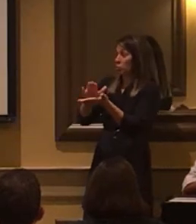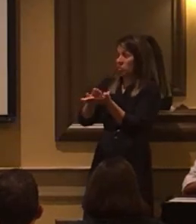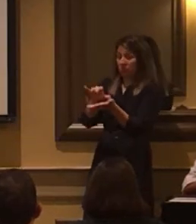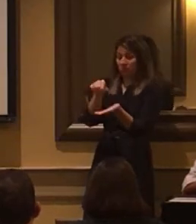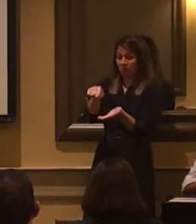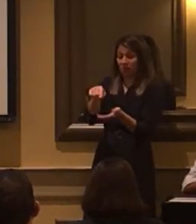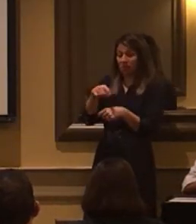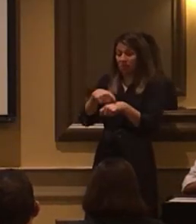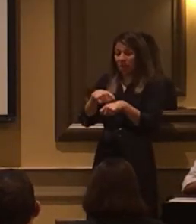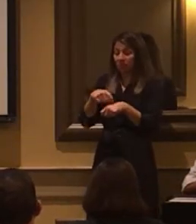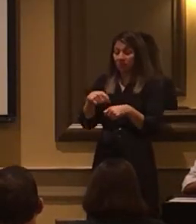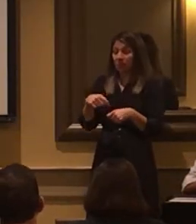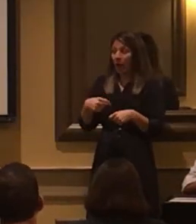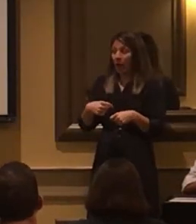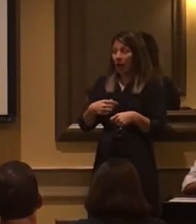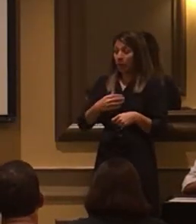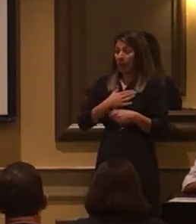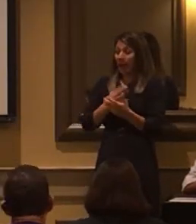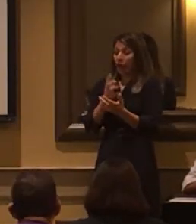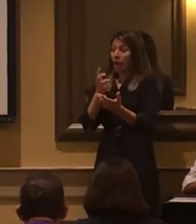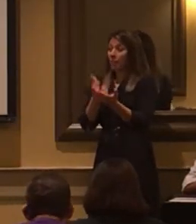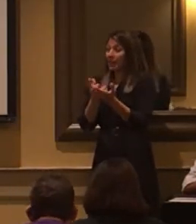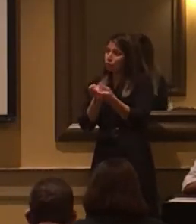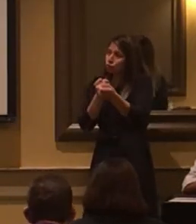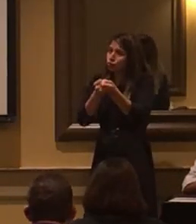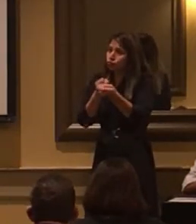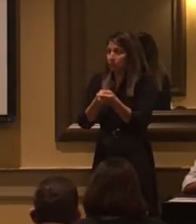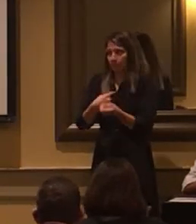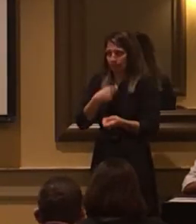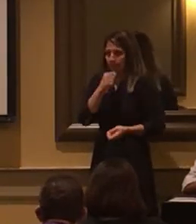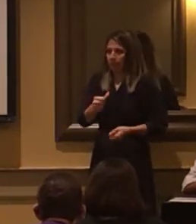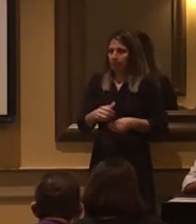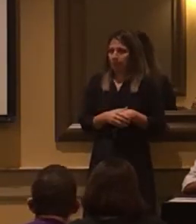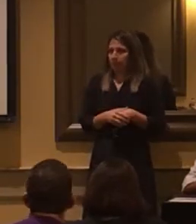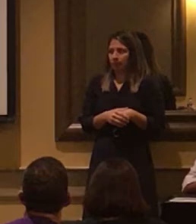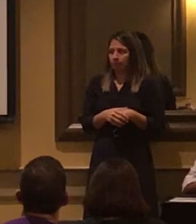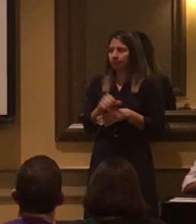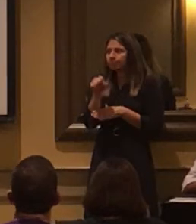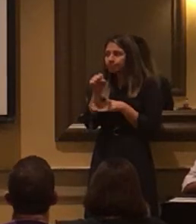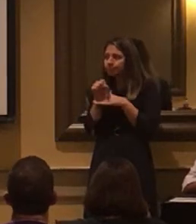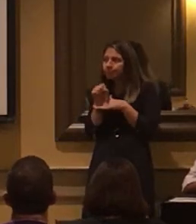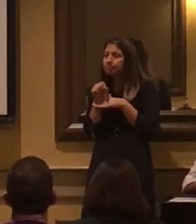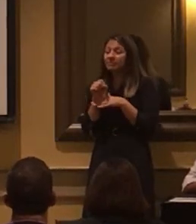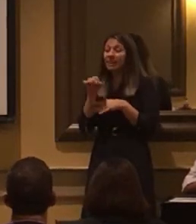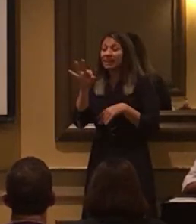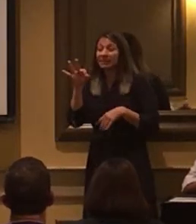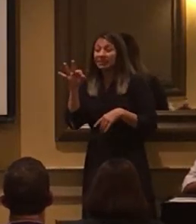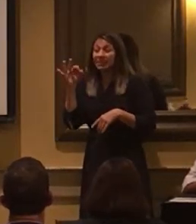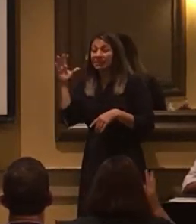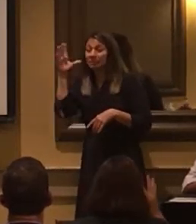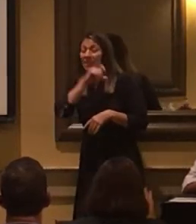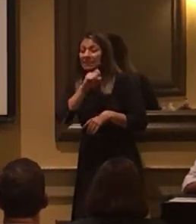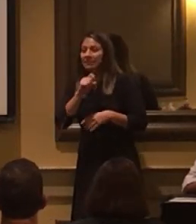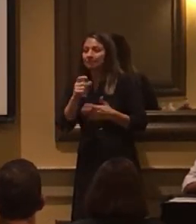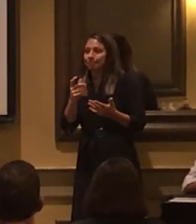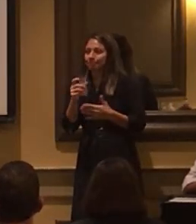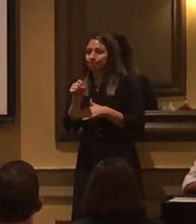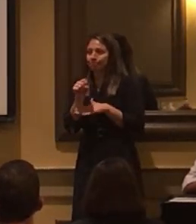you weren't asking for your accommodations, you weren't necessarily advocating you weren't you know, speaking up because you were going through that process of acceptance,